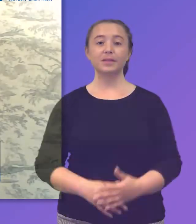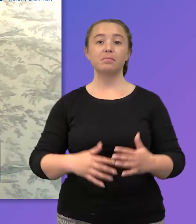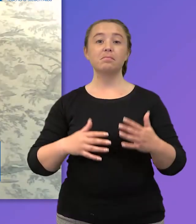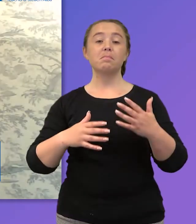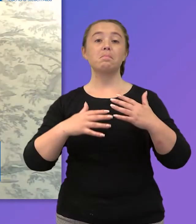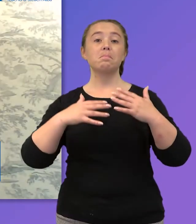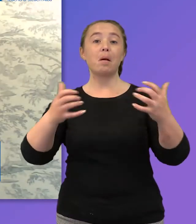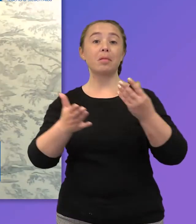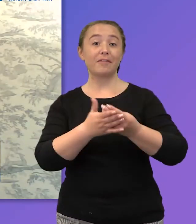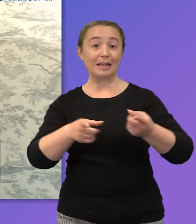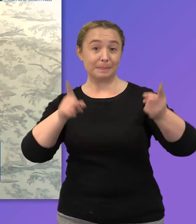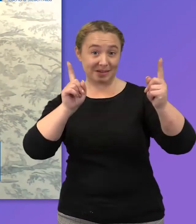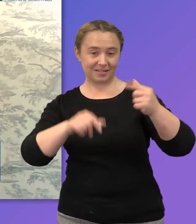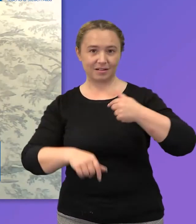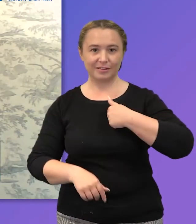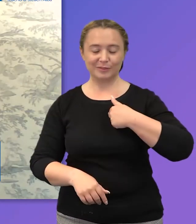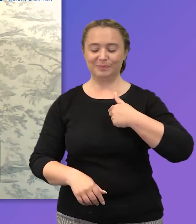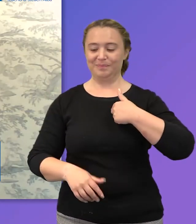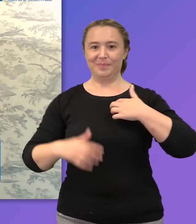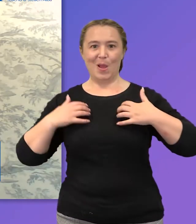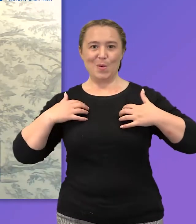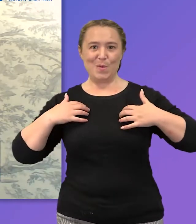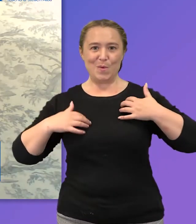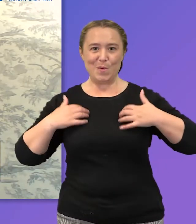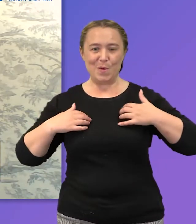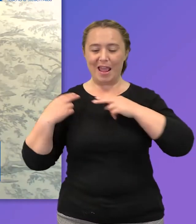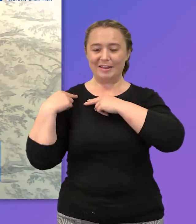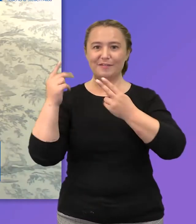As Public Finance Minister, As you would expect I have a very keen interest in our devolved